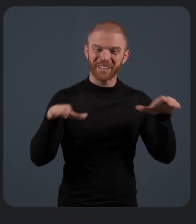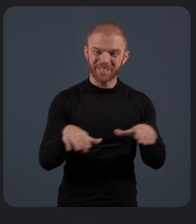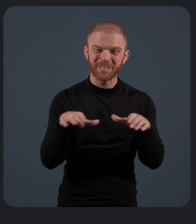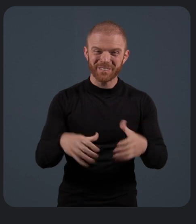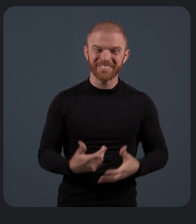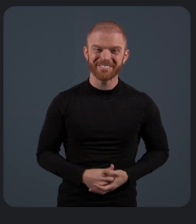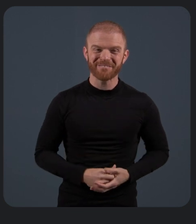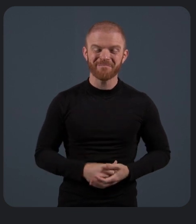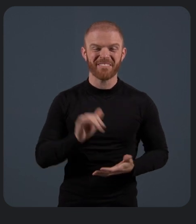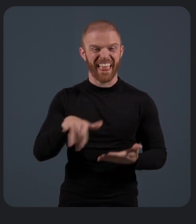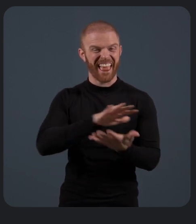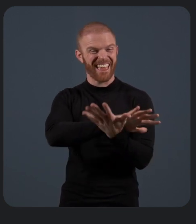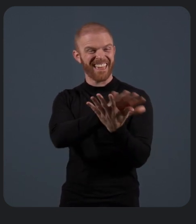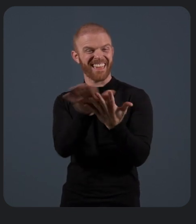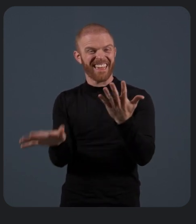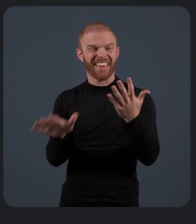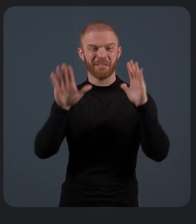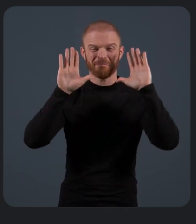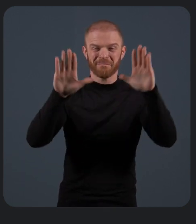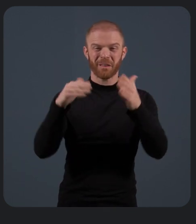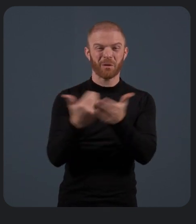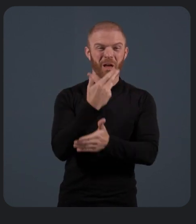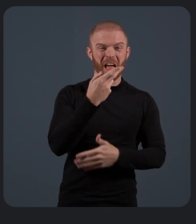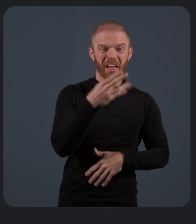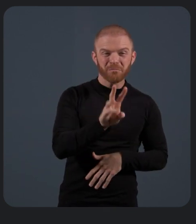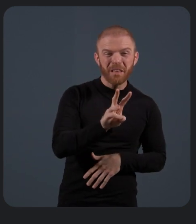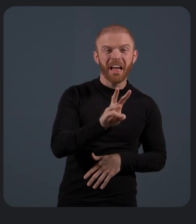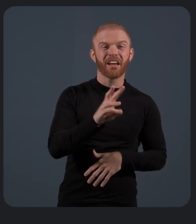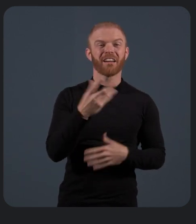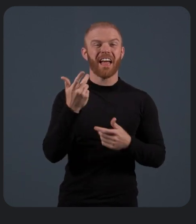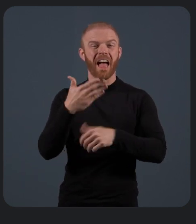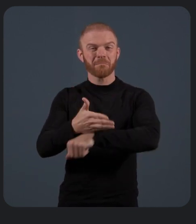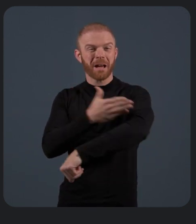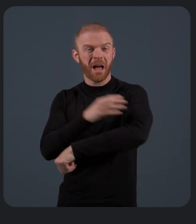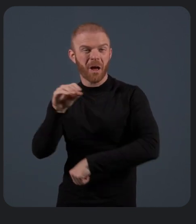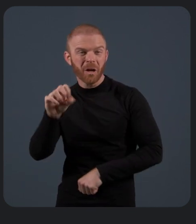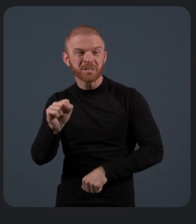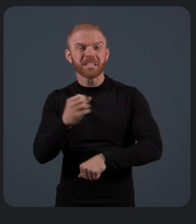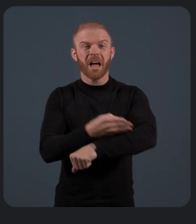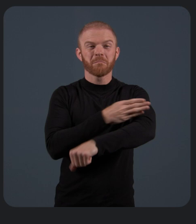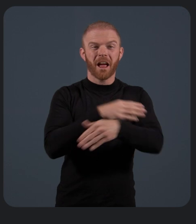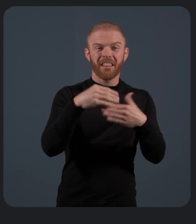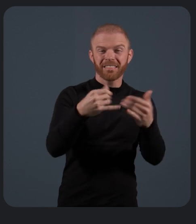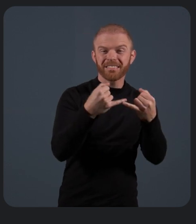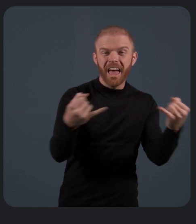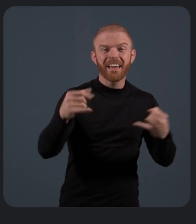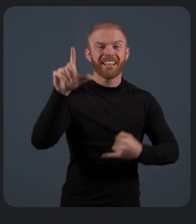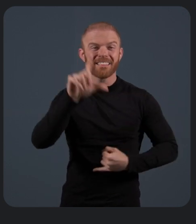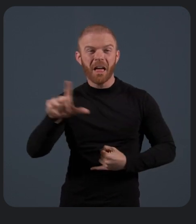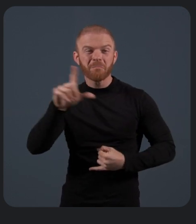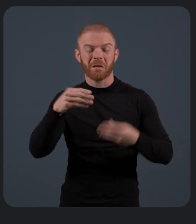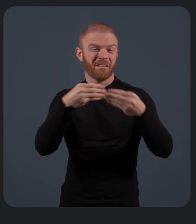With all of this amazing new hardware and updated operating system, updated guidelines, libraries, and more,